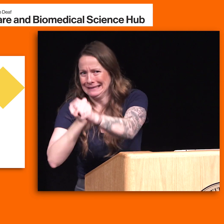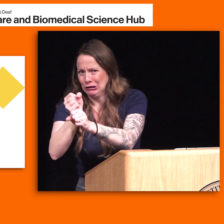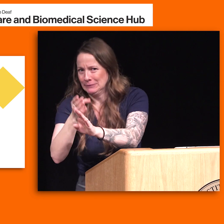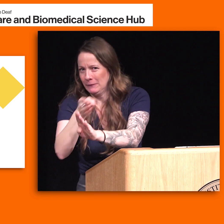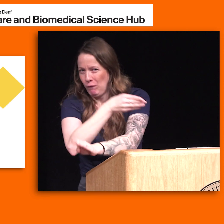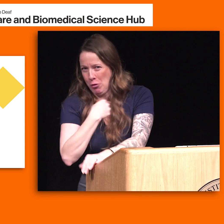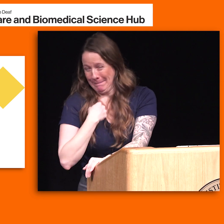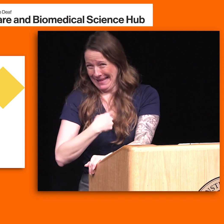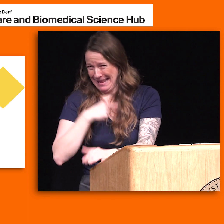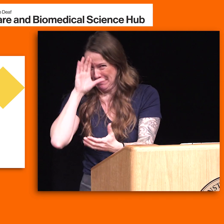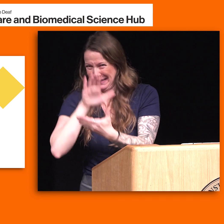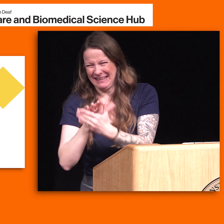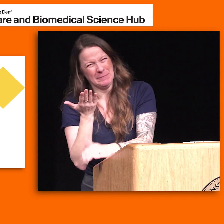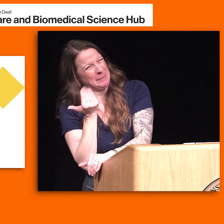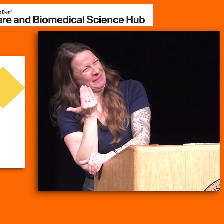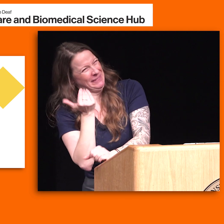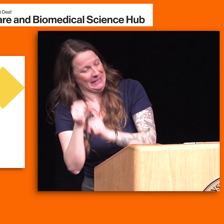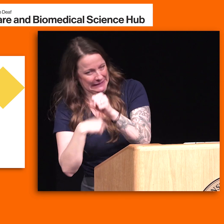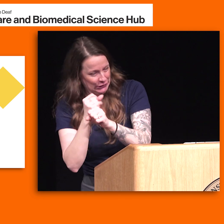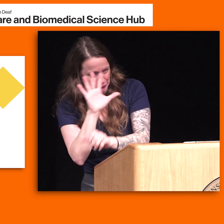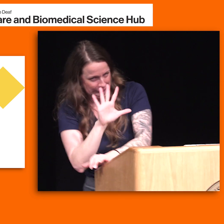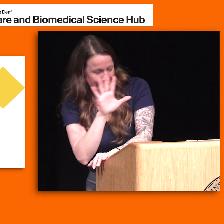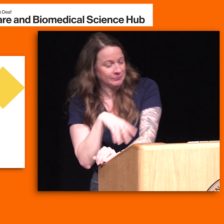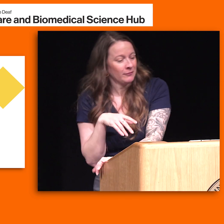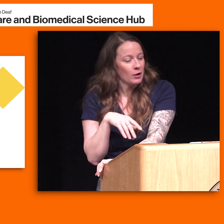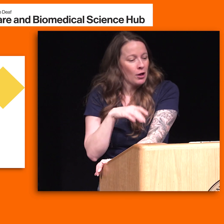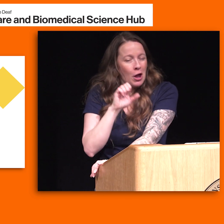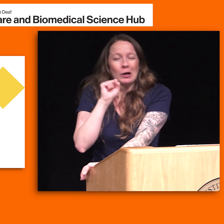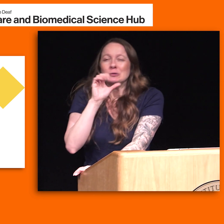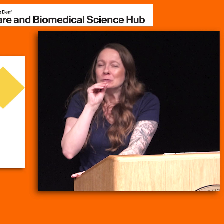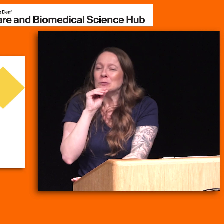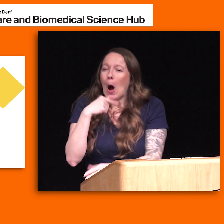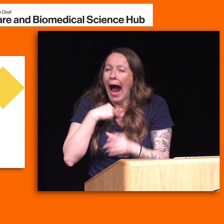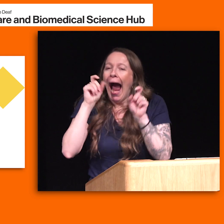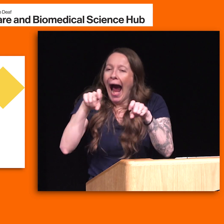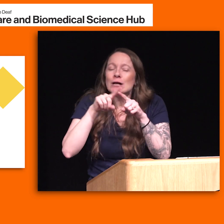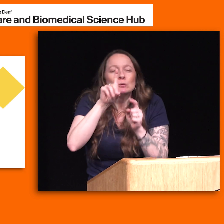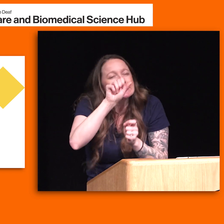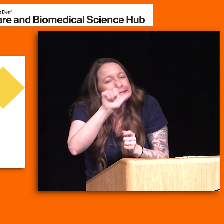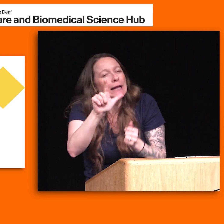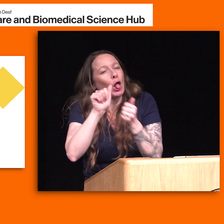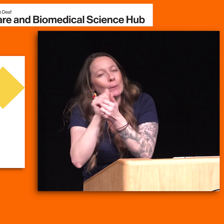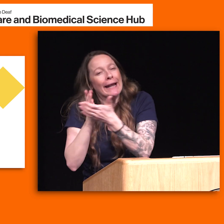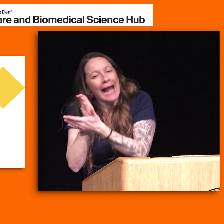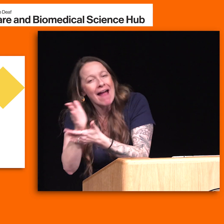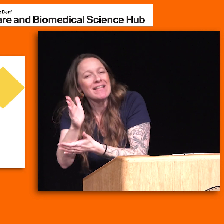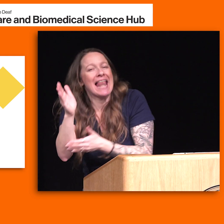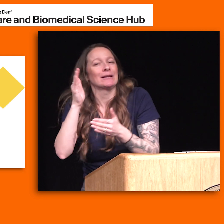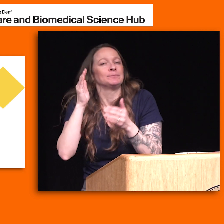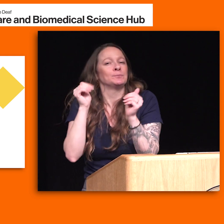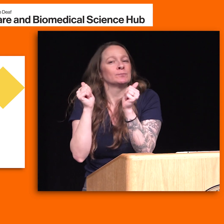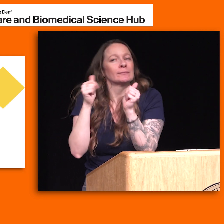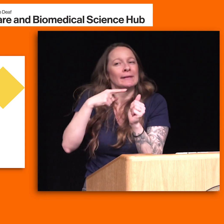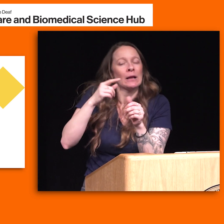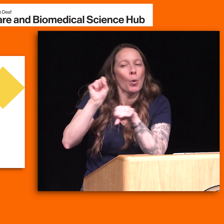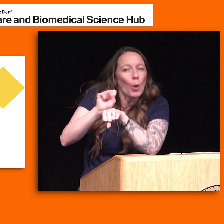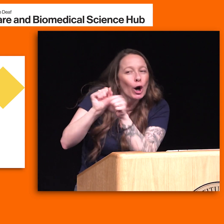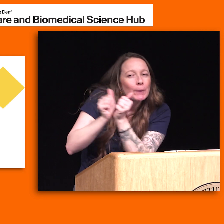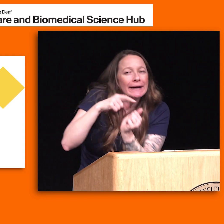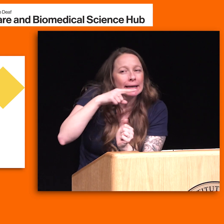was 20 years prior to me. Maybe 15 years prior. So, I really had to deal with navigating audism